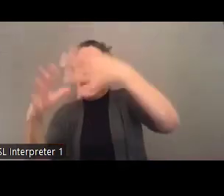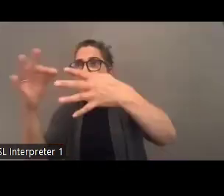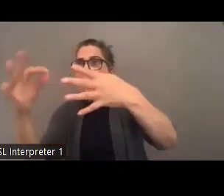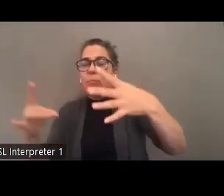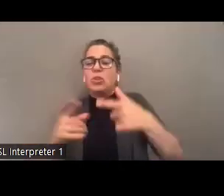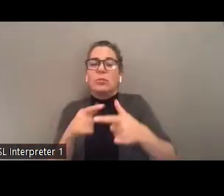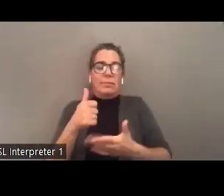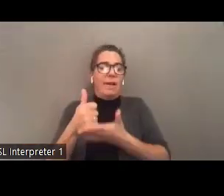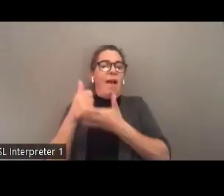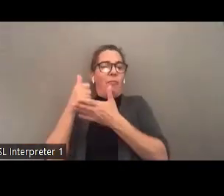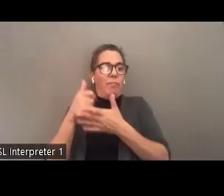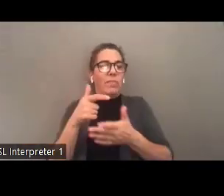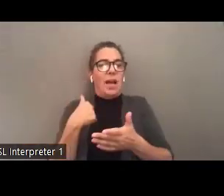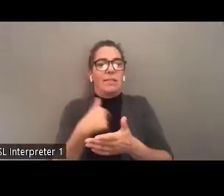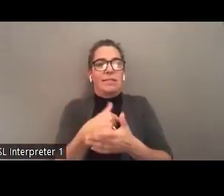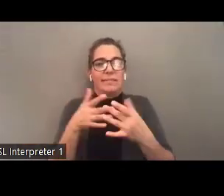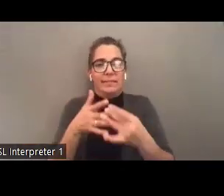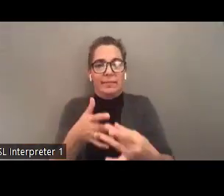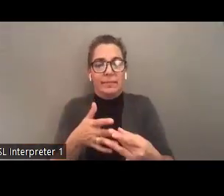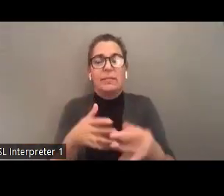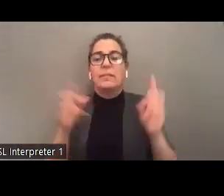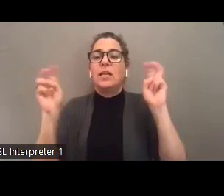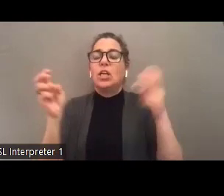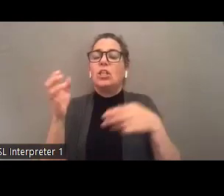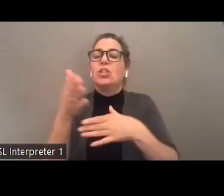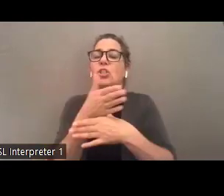on our Sharing Scientific Data section of our website.